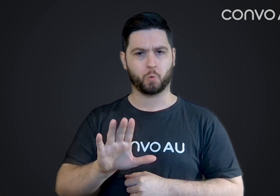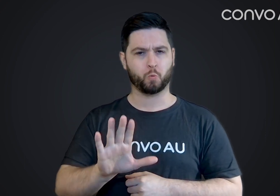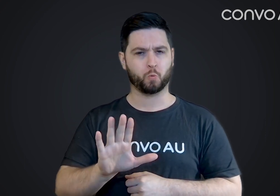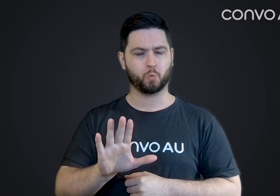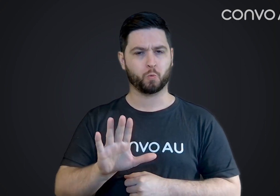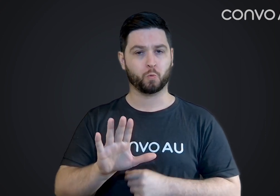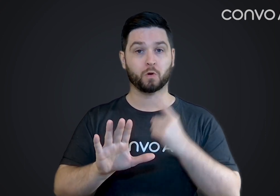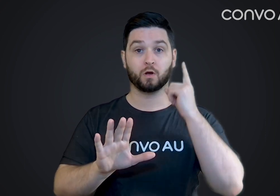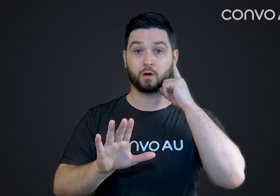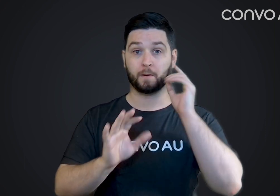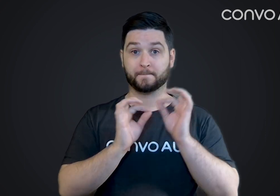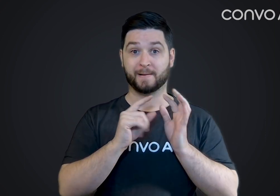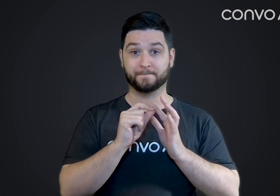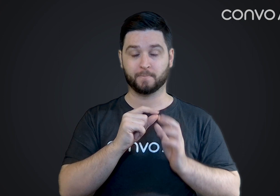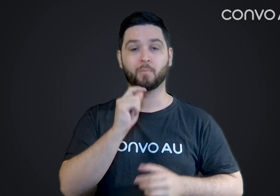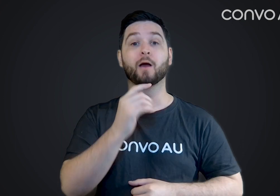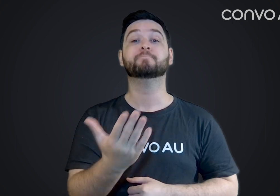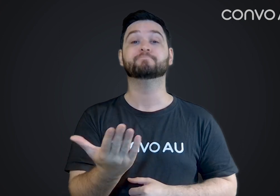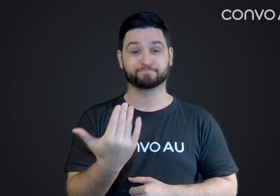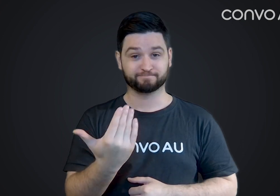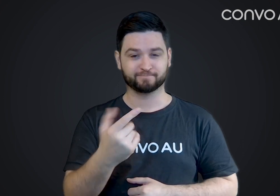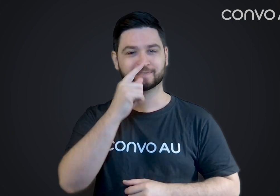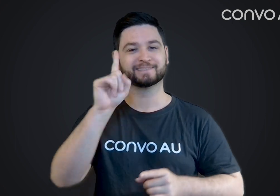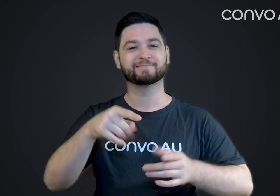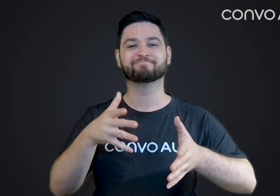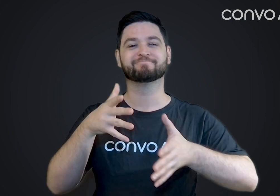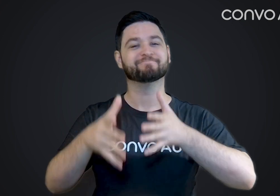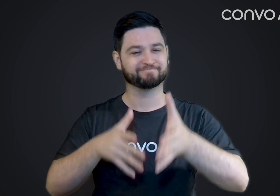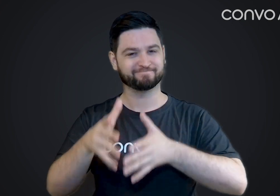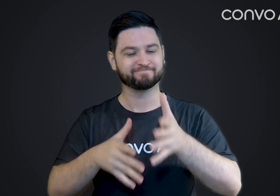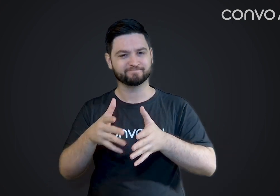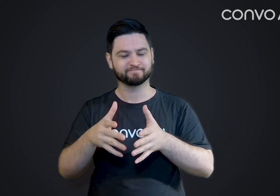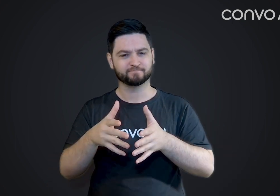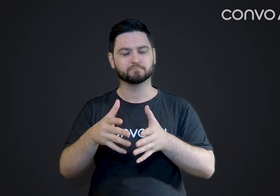the interpreter will indicate when it is the right time to sign your message with the sign "Beep".